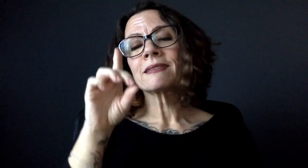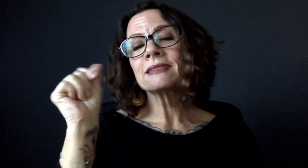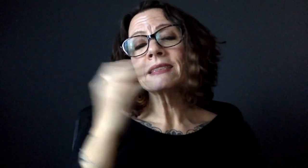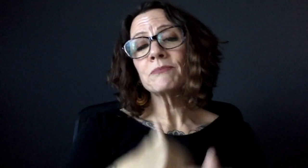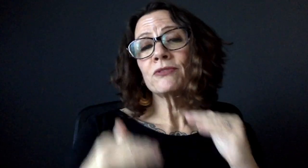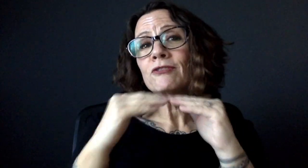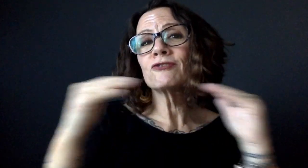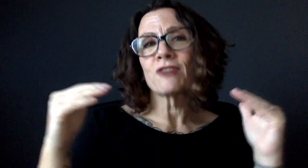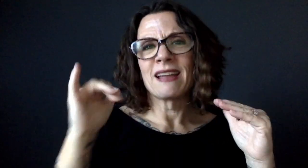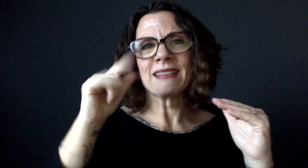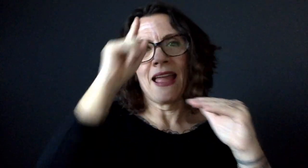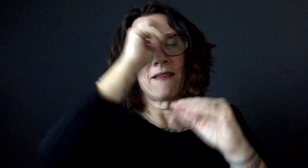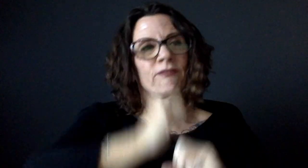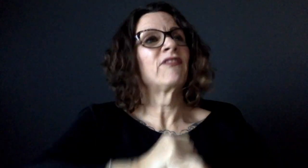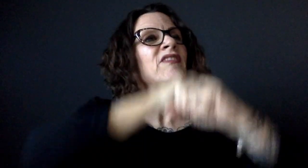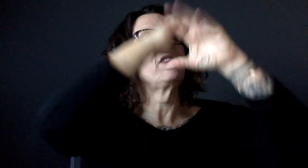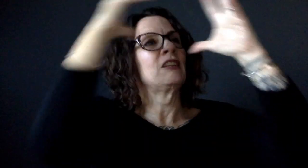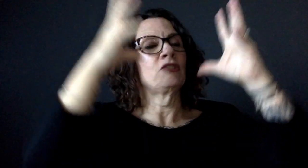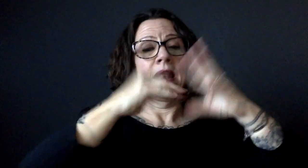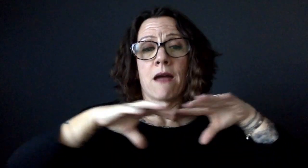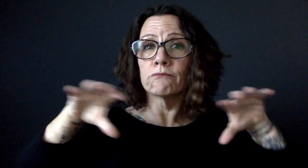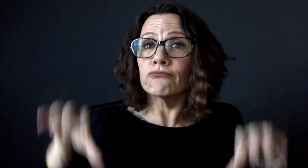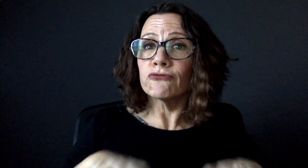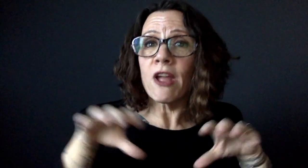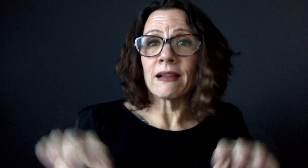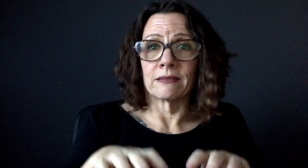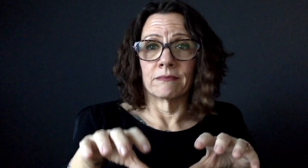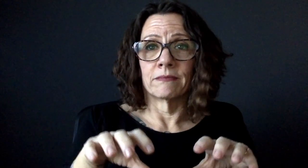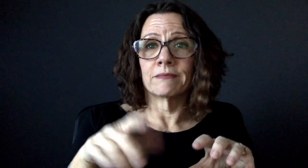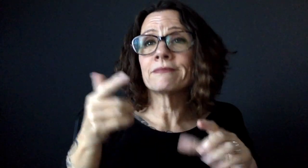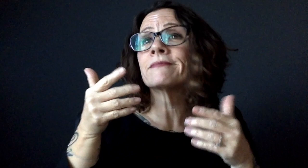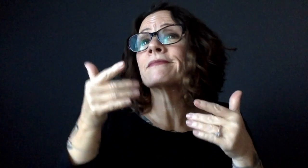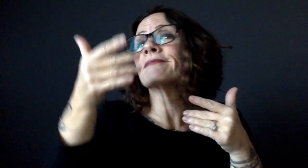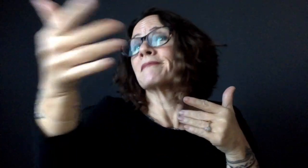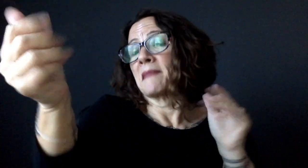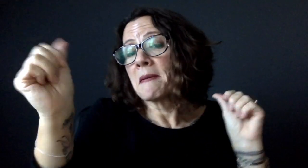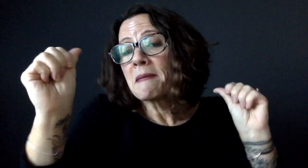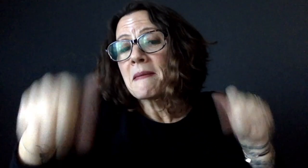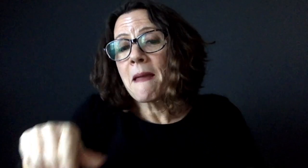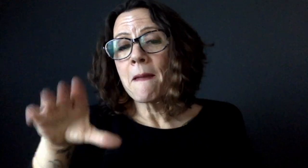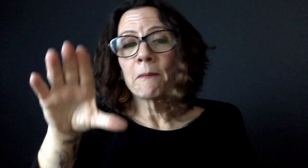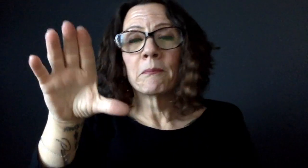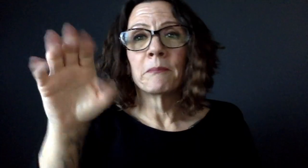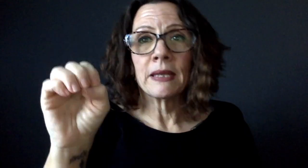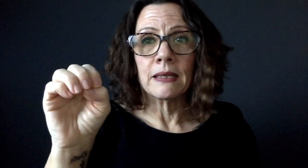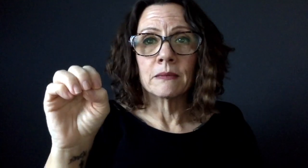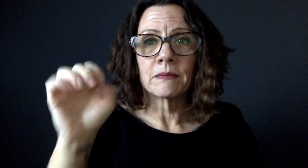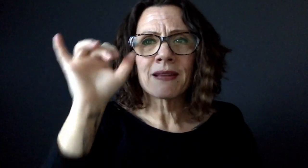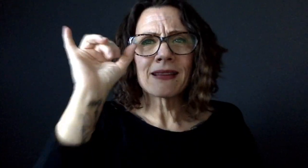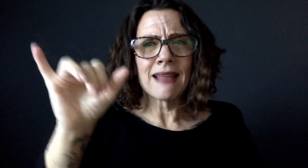Disability Justice is a vision and practice of a yet-to-be,